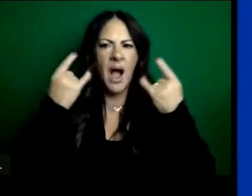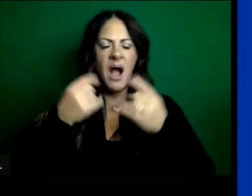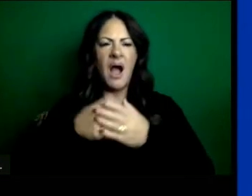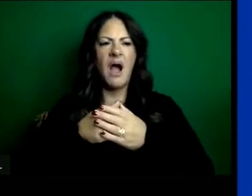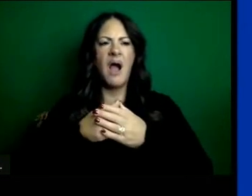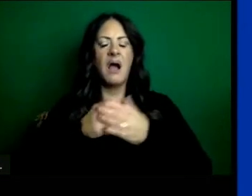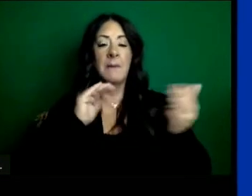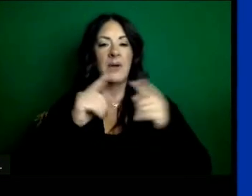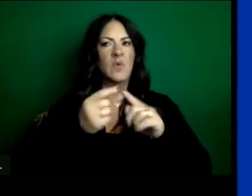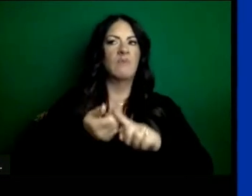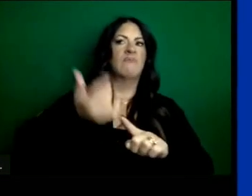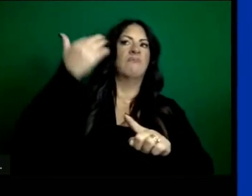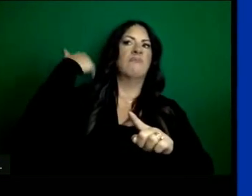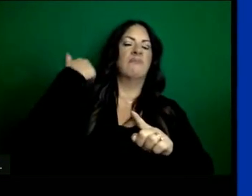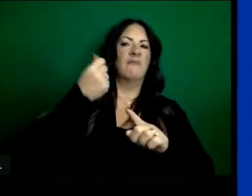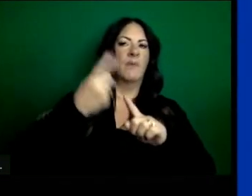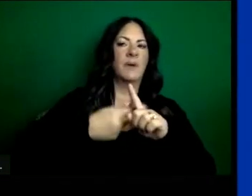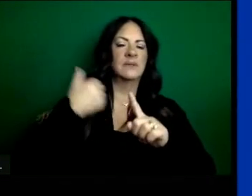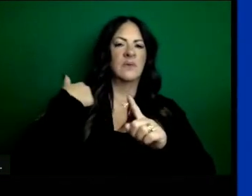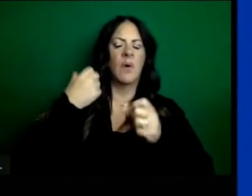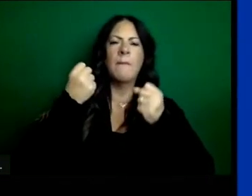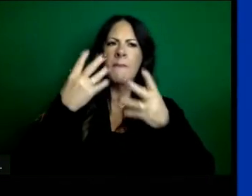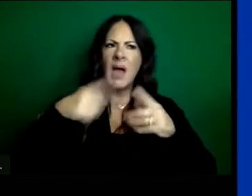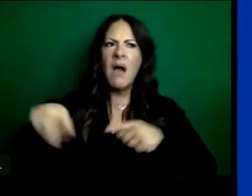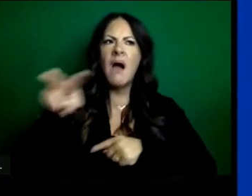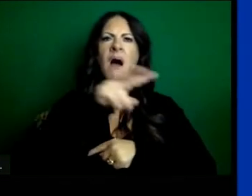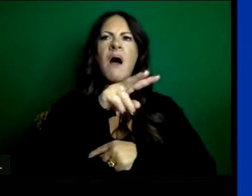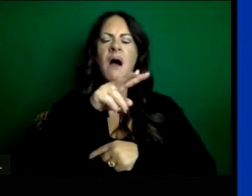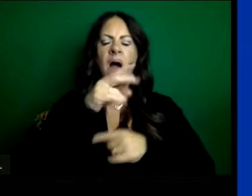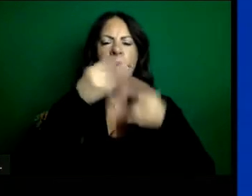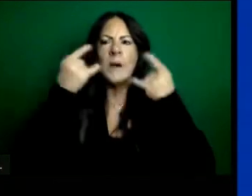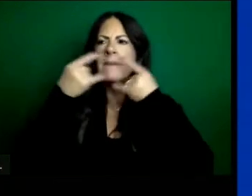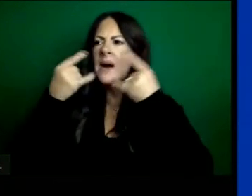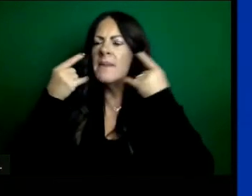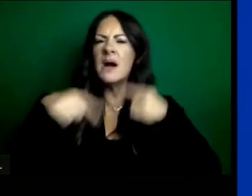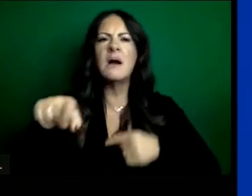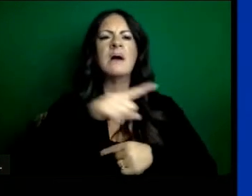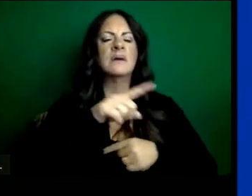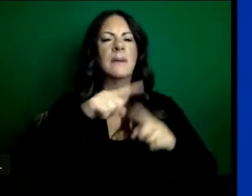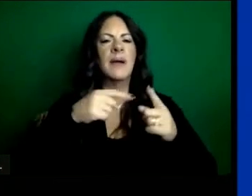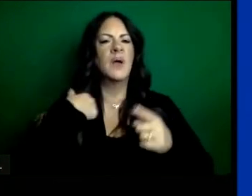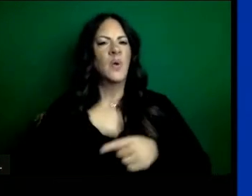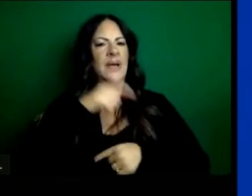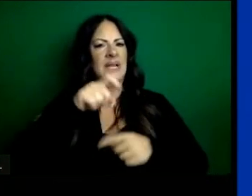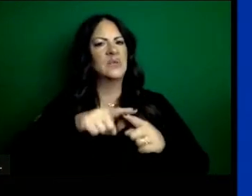I KNOW IN MY OWN COMMUNITY I SEE MORE PEOPLE MILLING AROUND, LESS MASKING THAN I WOULD LIKE